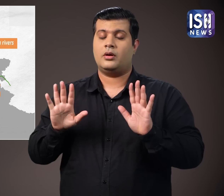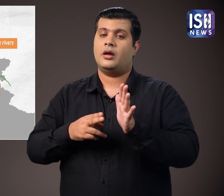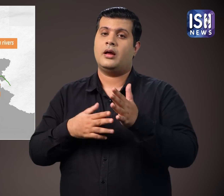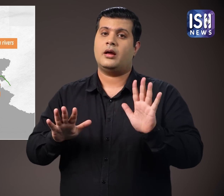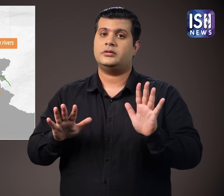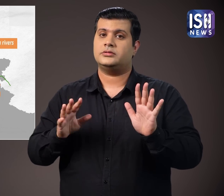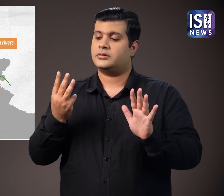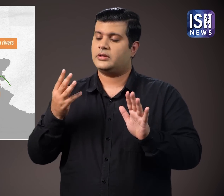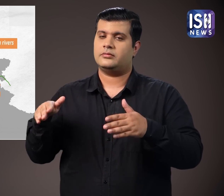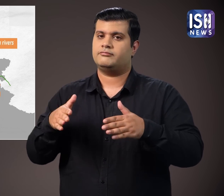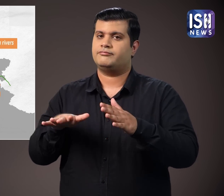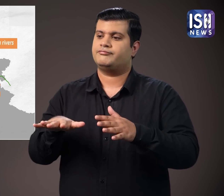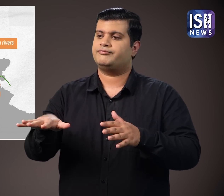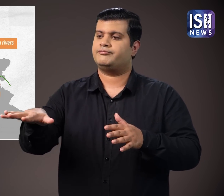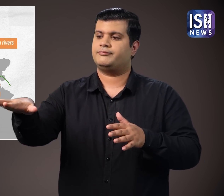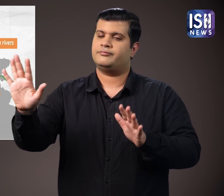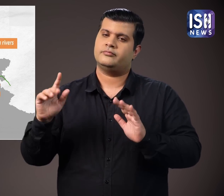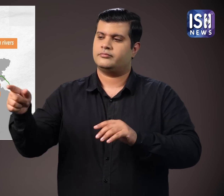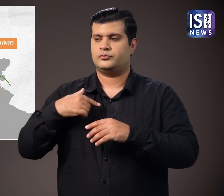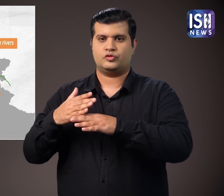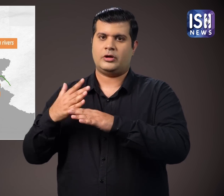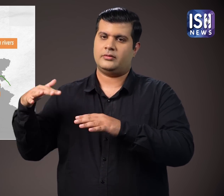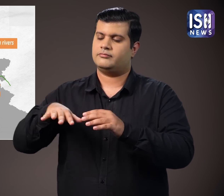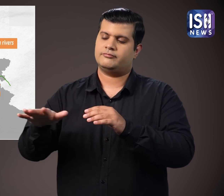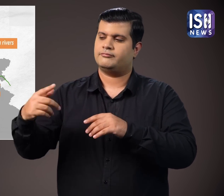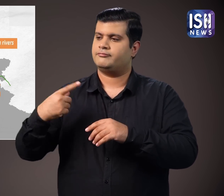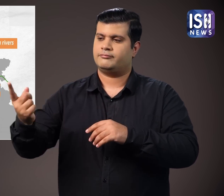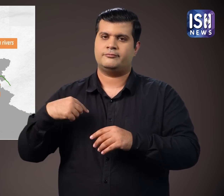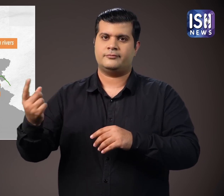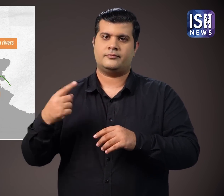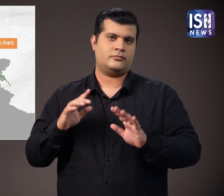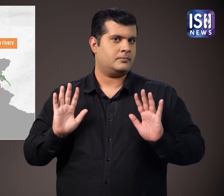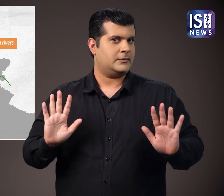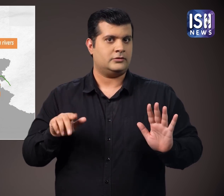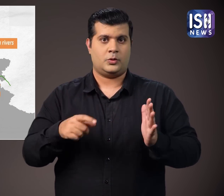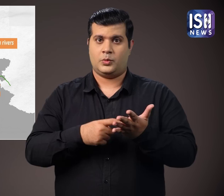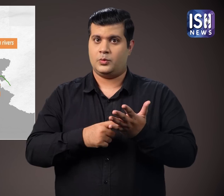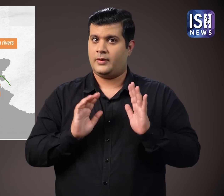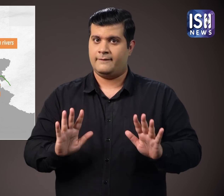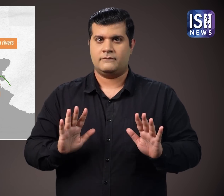The river will continue flowing naturally, shared between India and Pakistan.